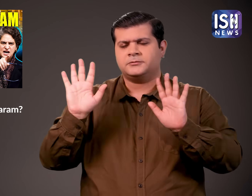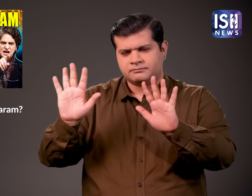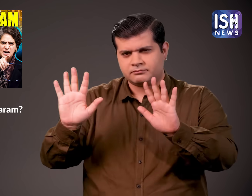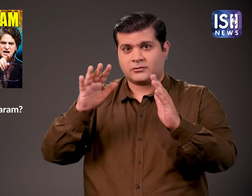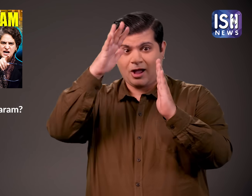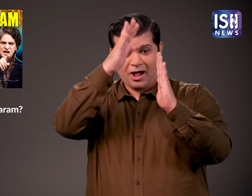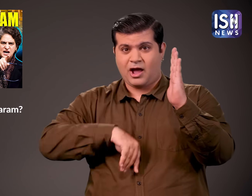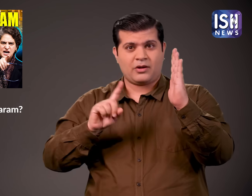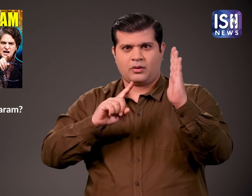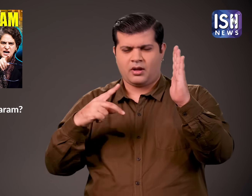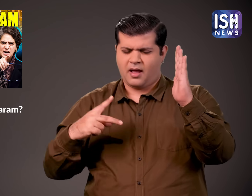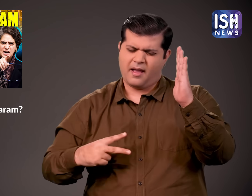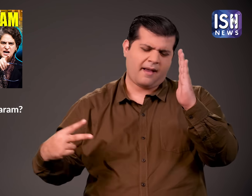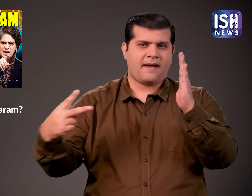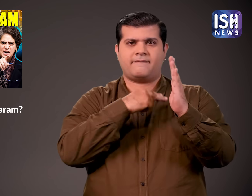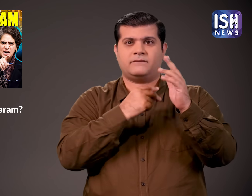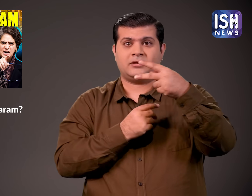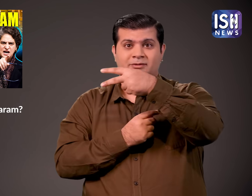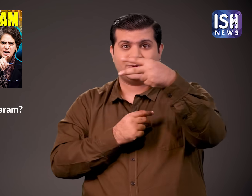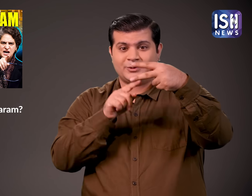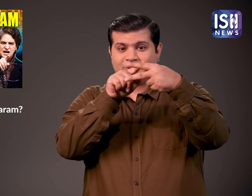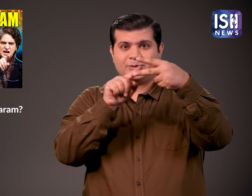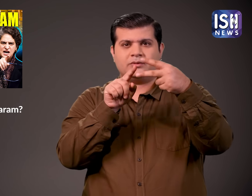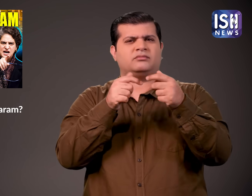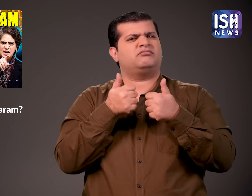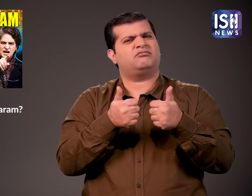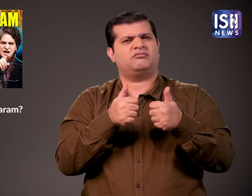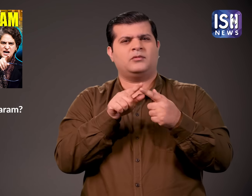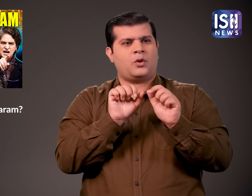However, he clearly stated that the first two stanzas had their own identity,